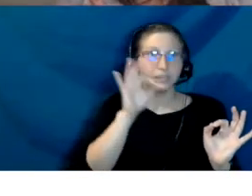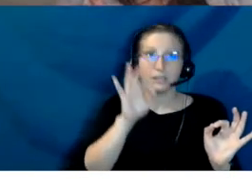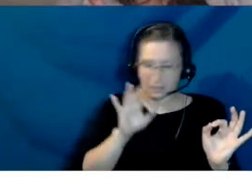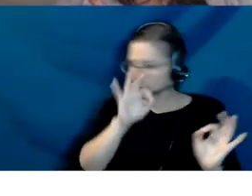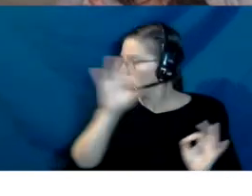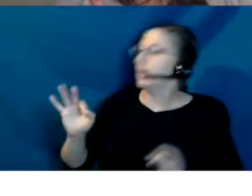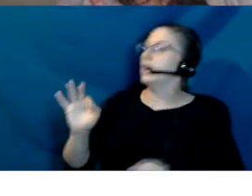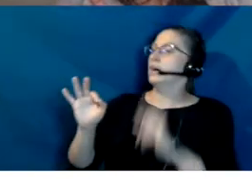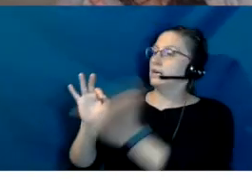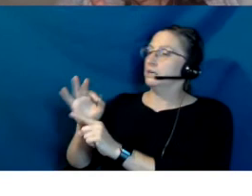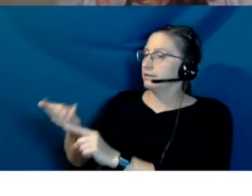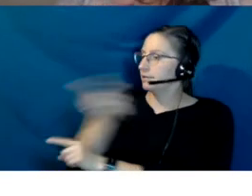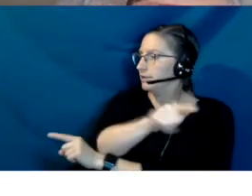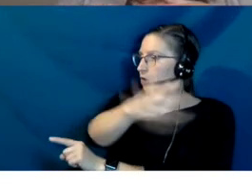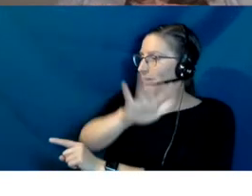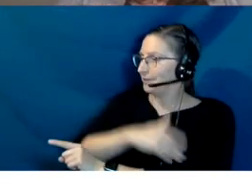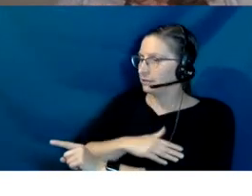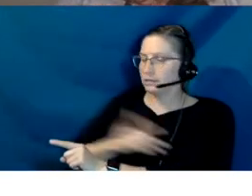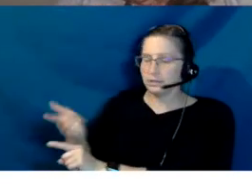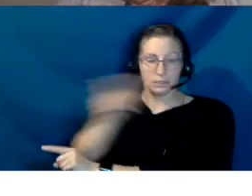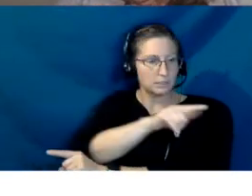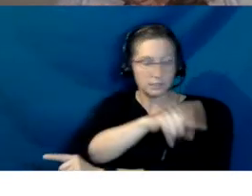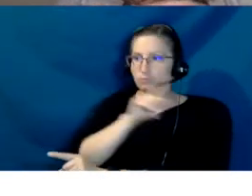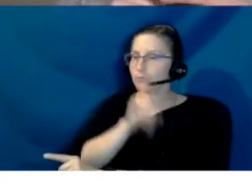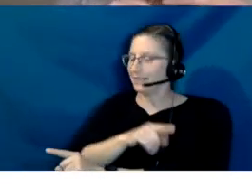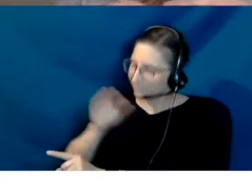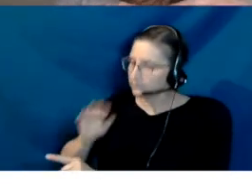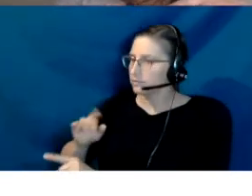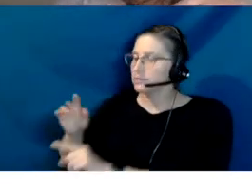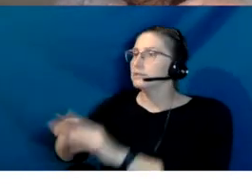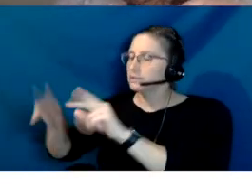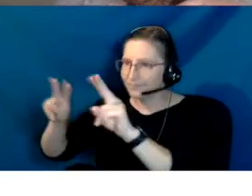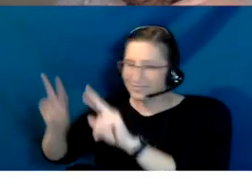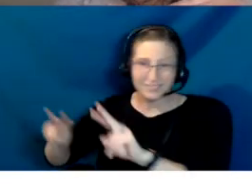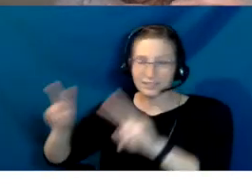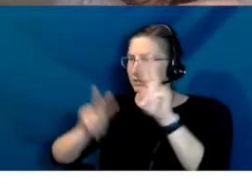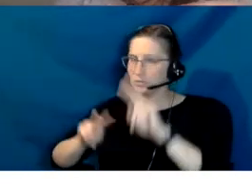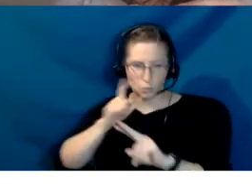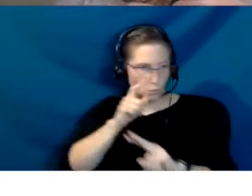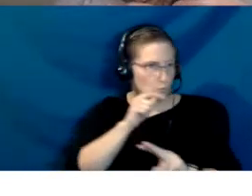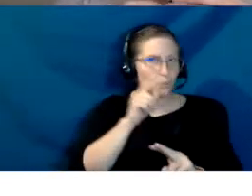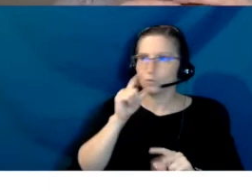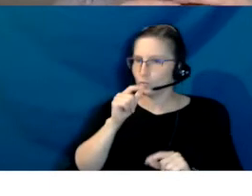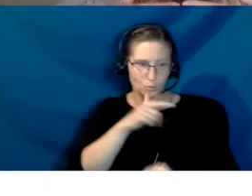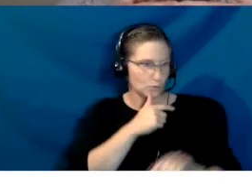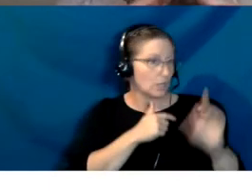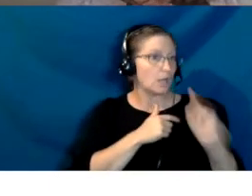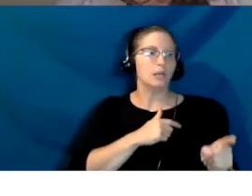all of that information that Student A shared. And so just being cognizant of that with a